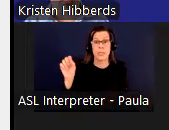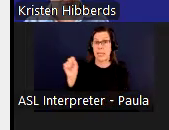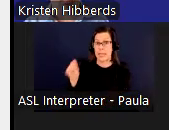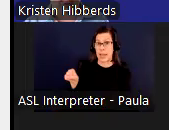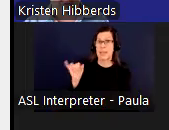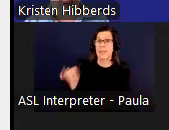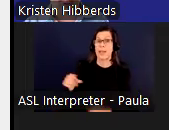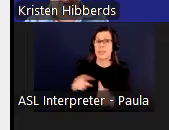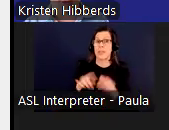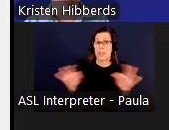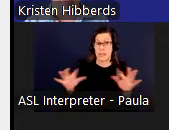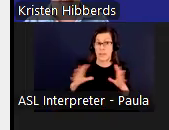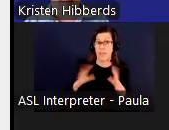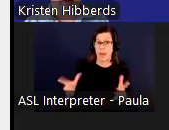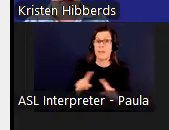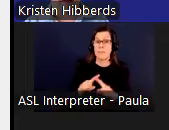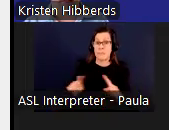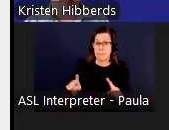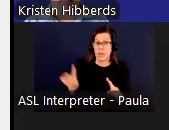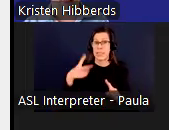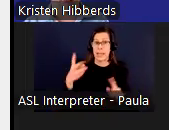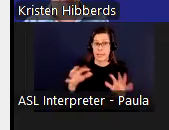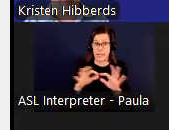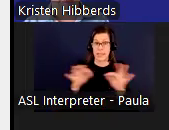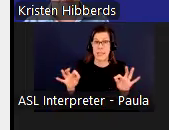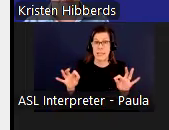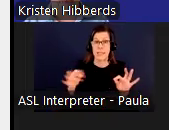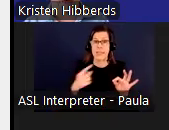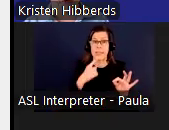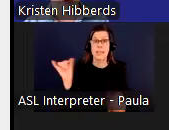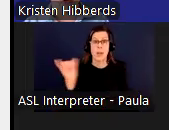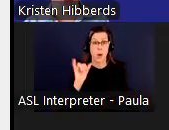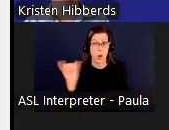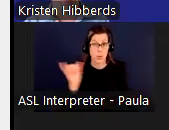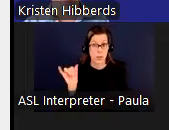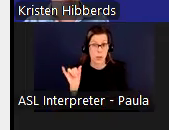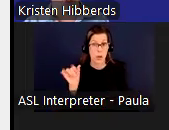that's fine. But in that second sentence where it says also they must report if they come into